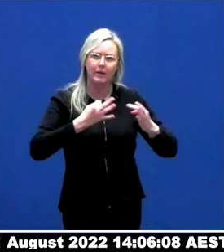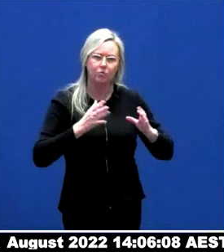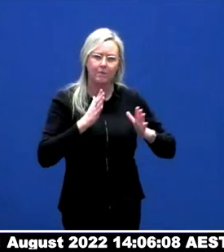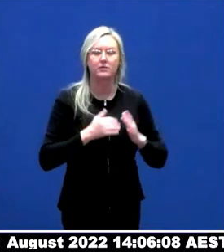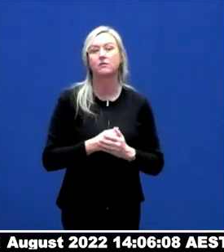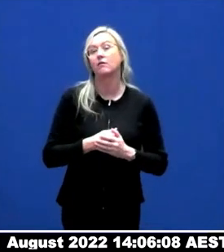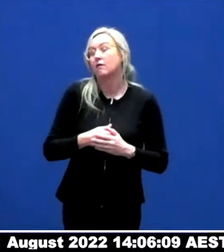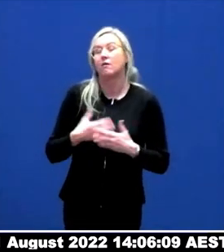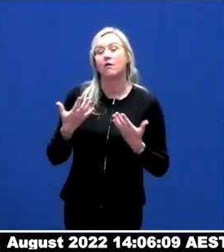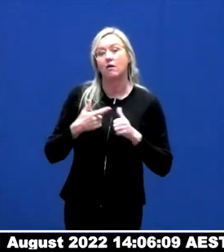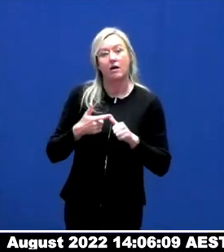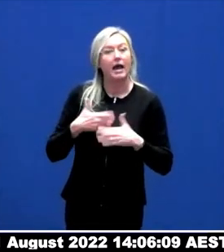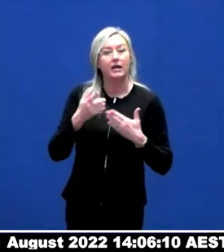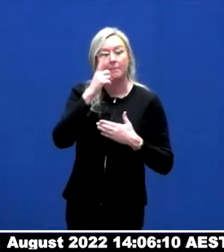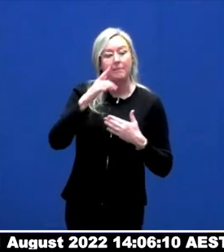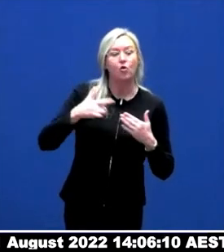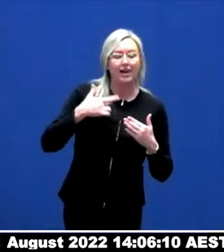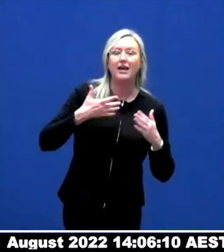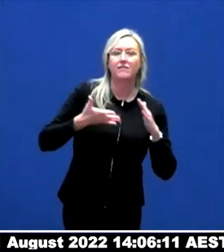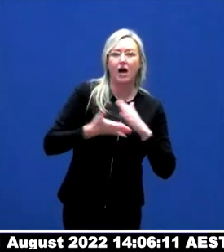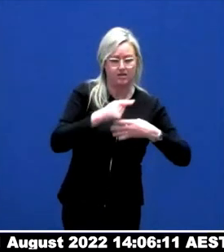that type of accommodation: Short-term crisis, shelter.